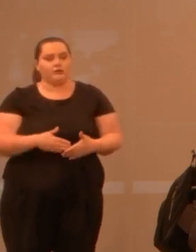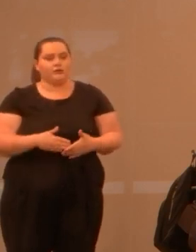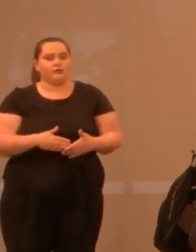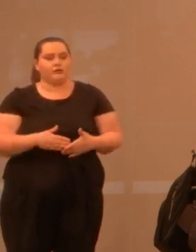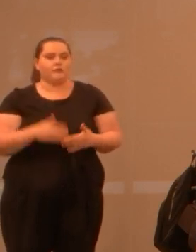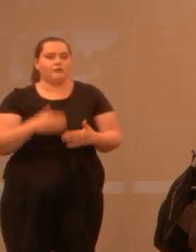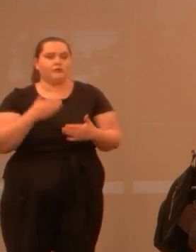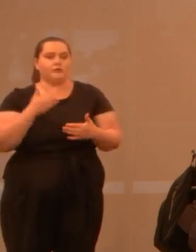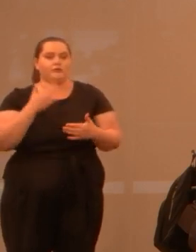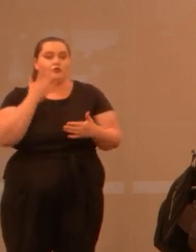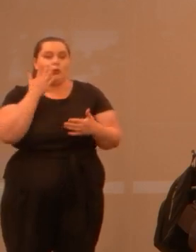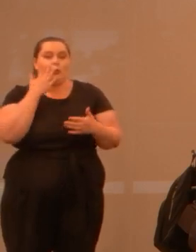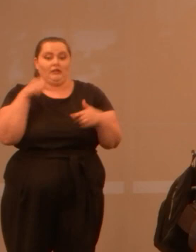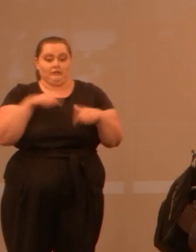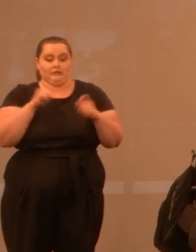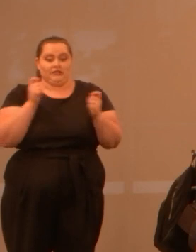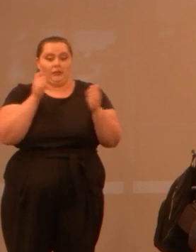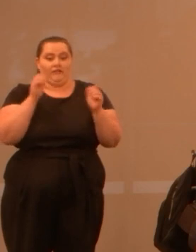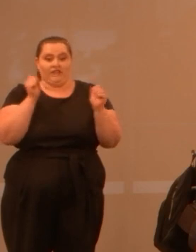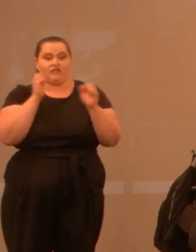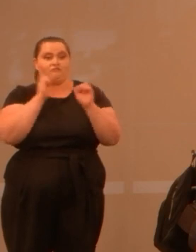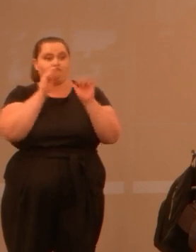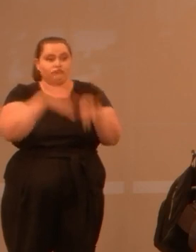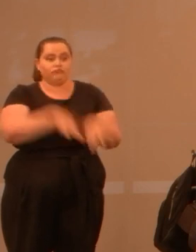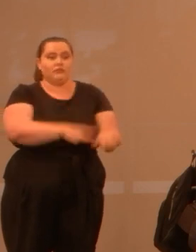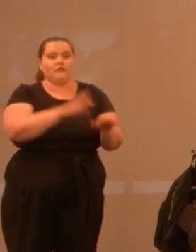for more drinks and nibbles, if you do find a sponsor, please thank them